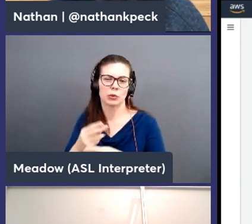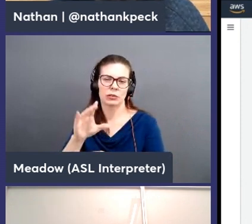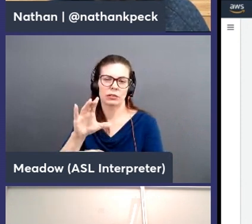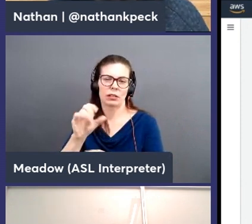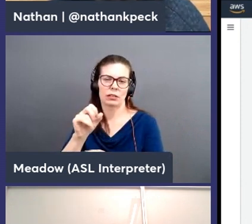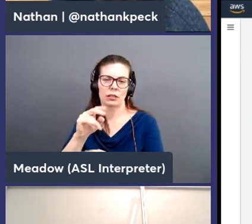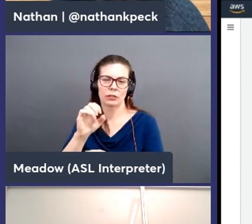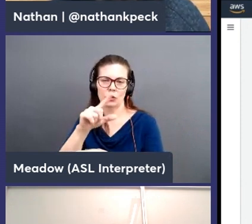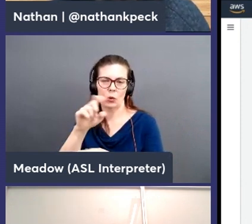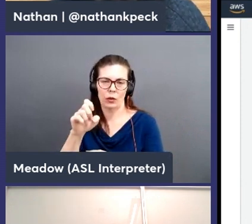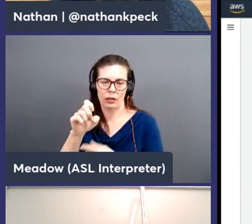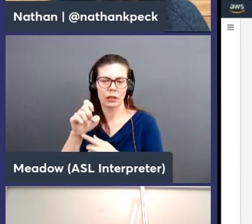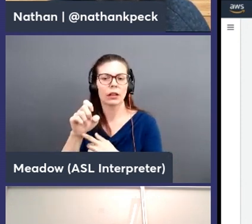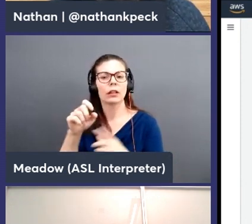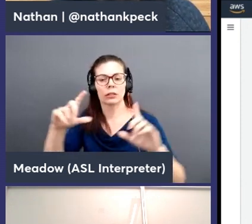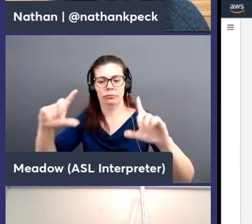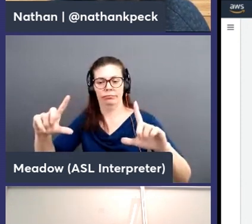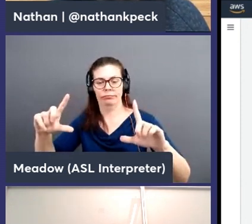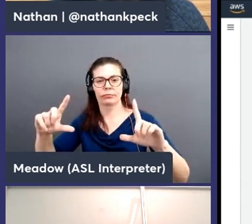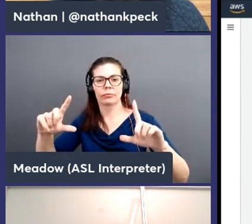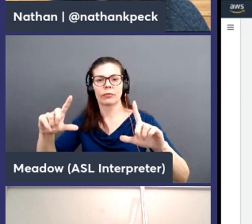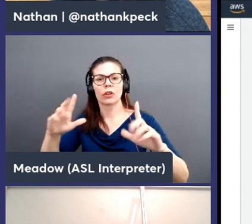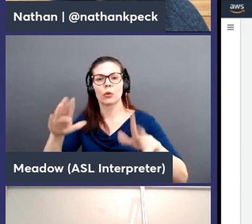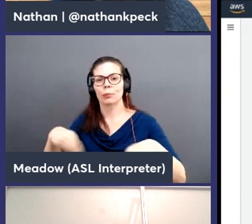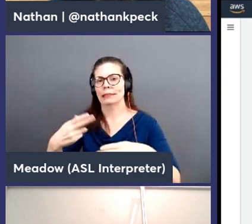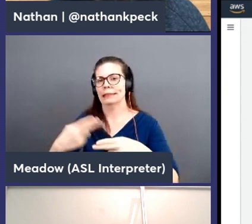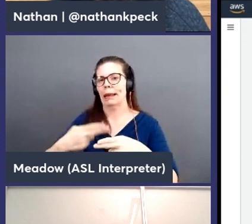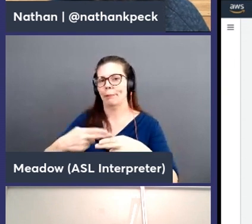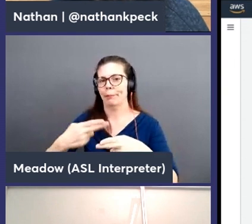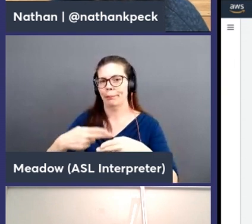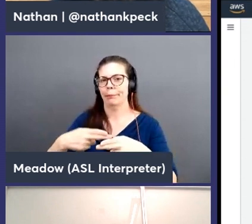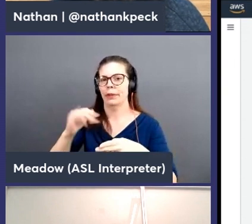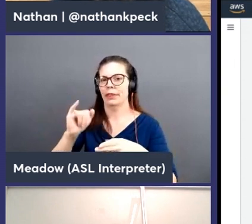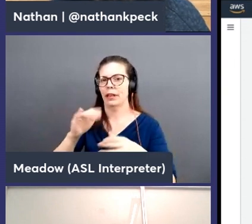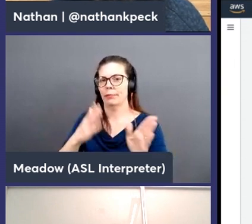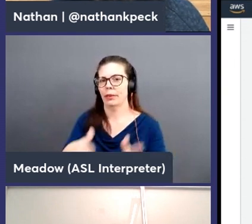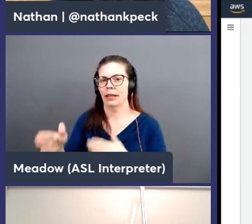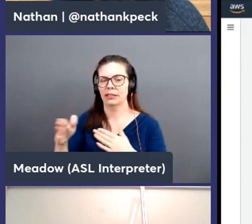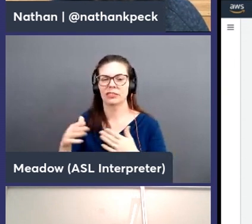You need to give a name to the backup plan. Let me call it AWS Backup demo.